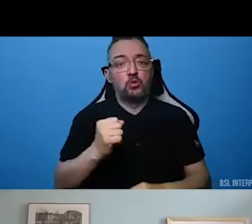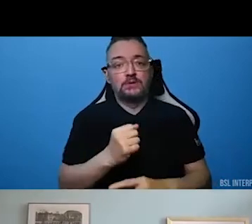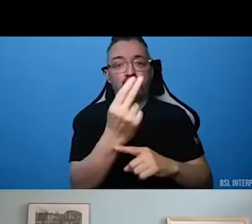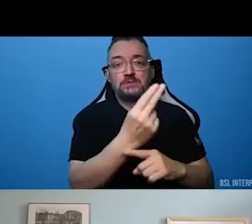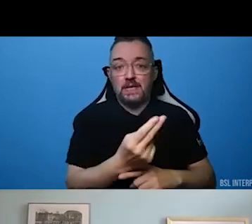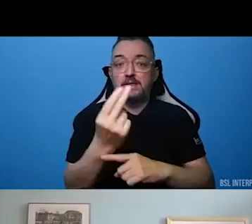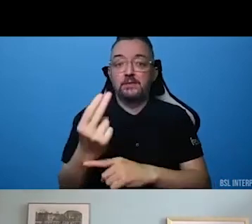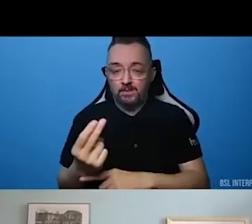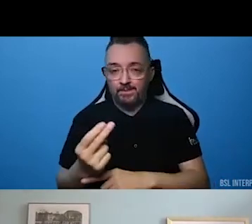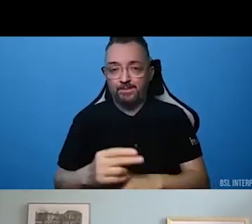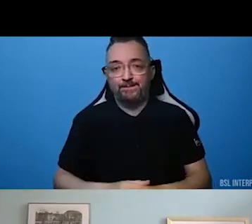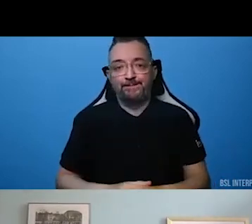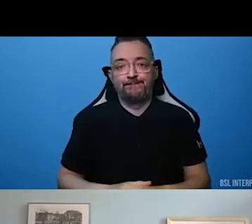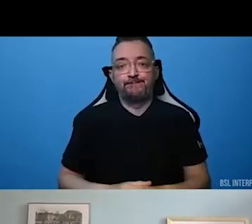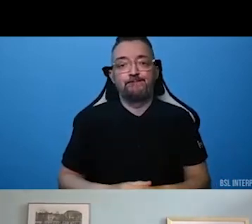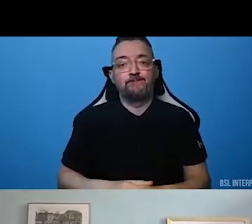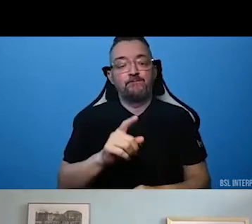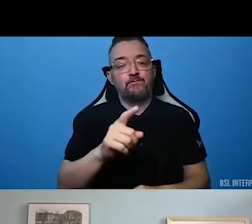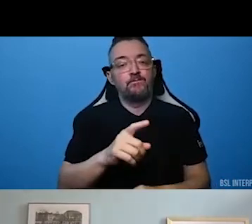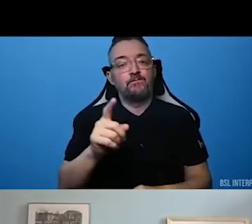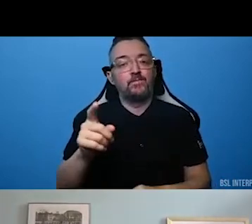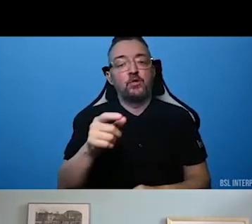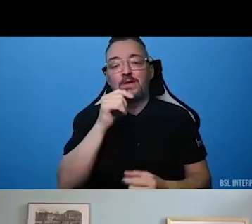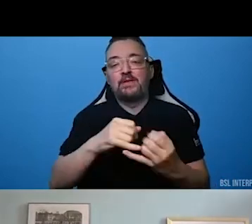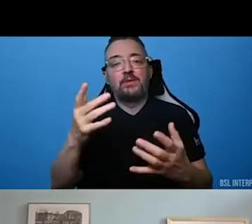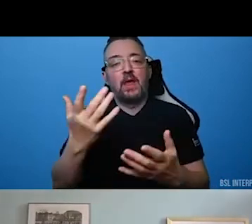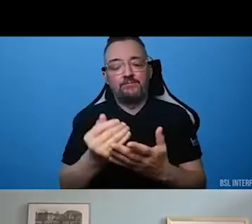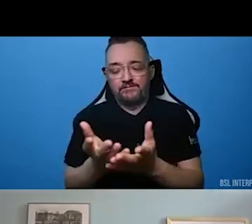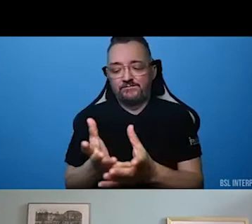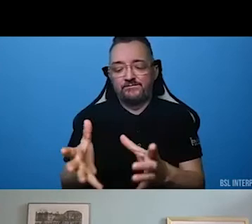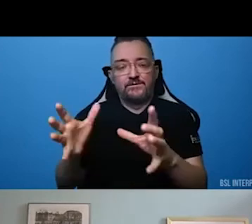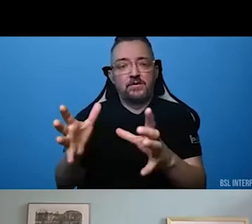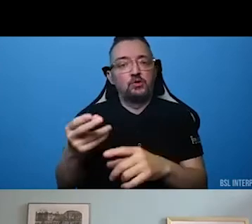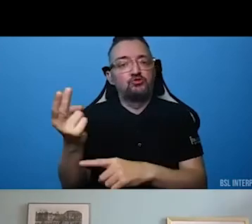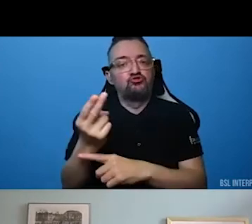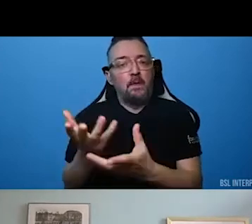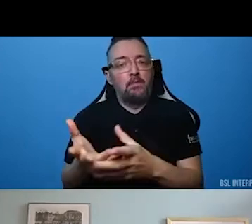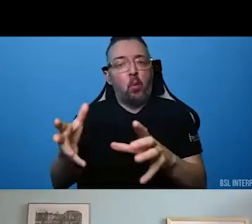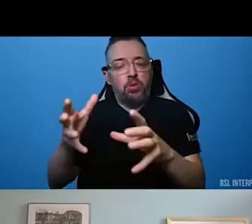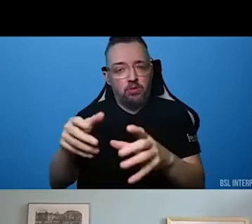And I'd like to flag up as well this not silver but earthenware sugar bowl really dainty